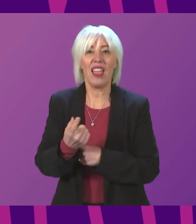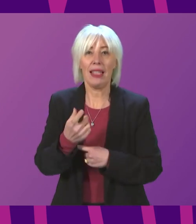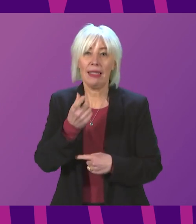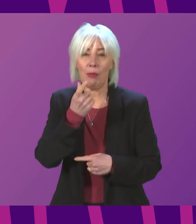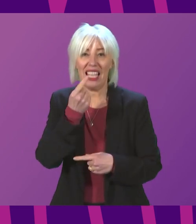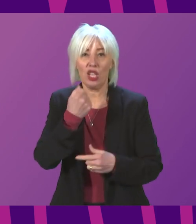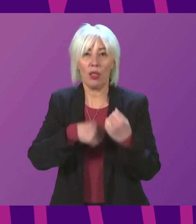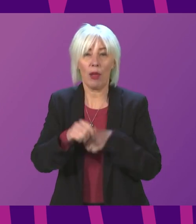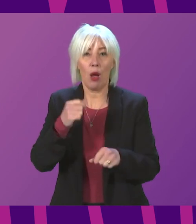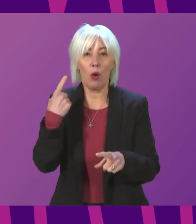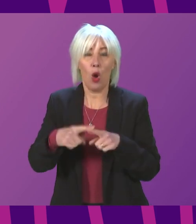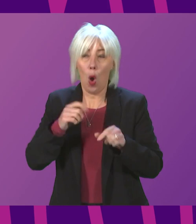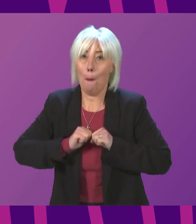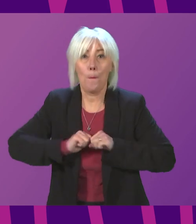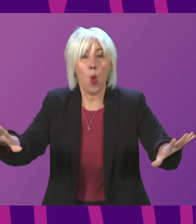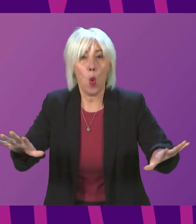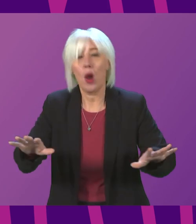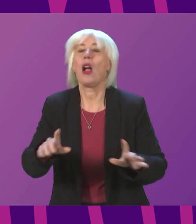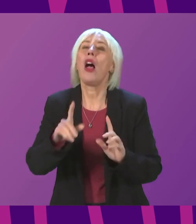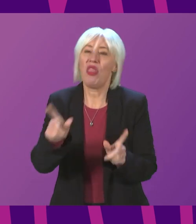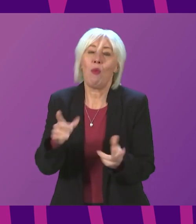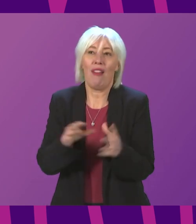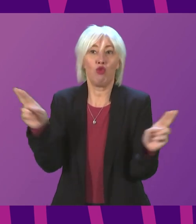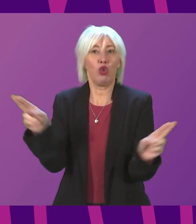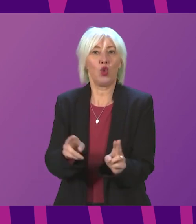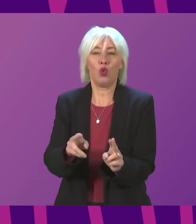trying to contain transmission in settings that we know have a higher risk because of